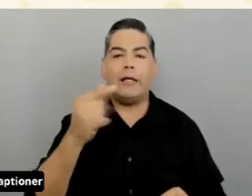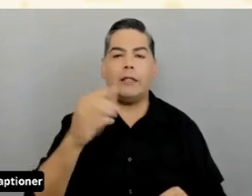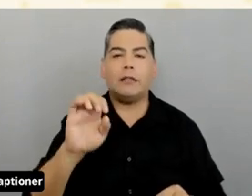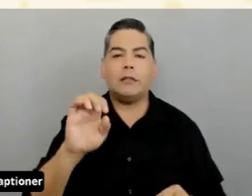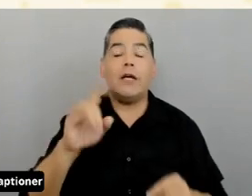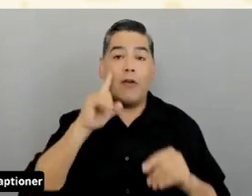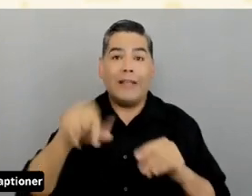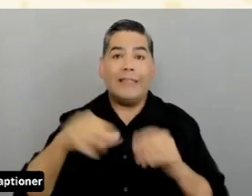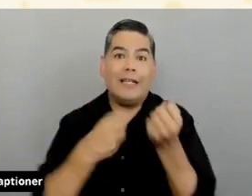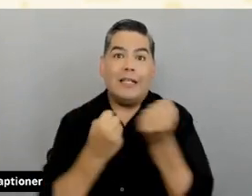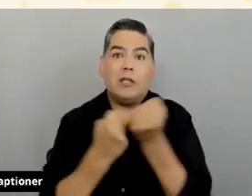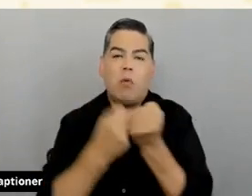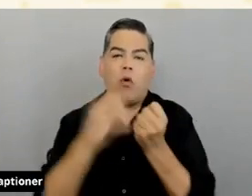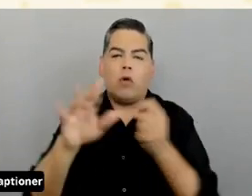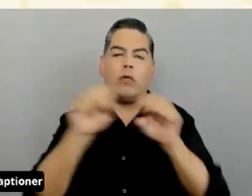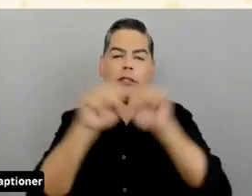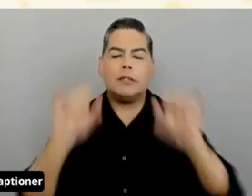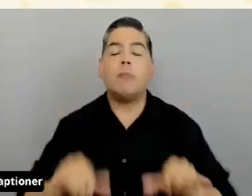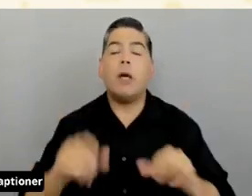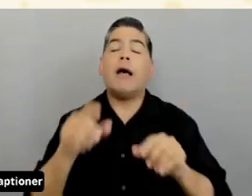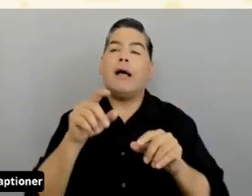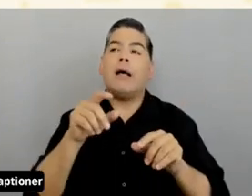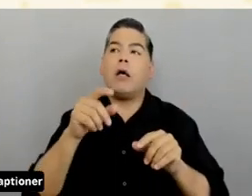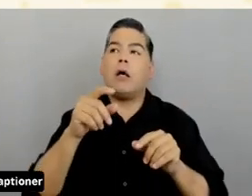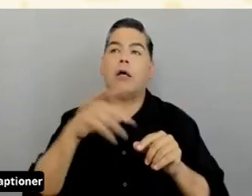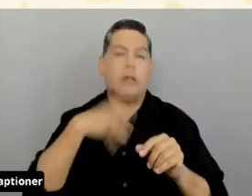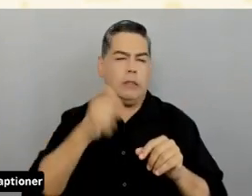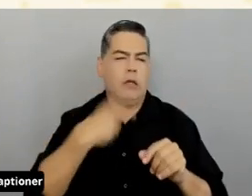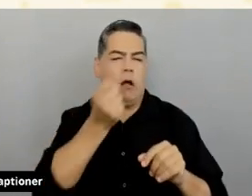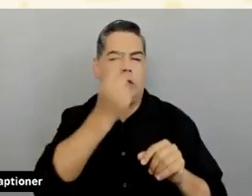you need to understand that the best screen reader will be JAWS.